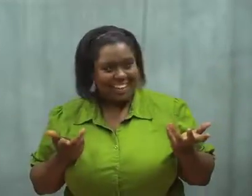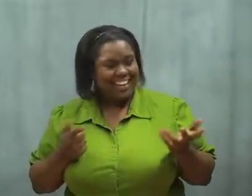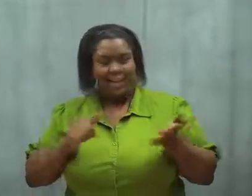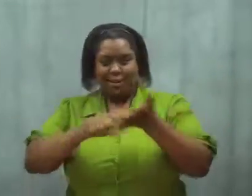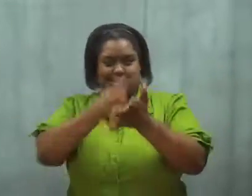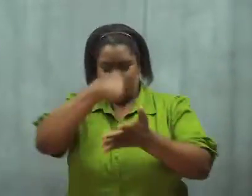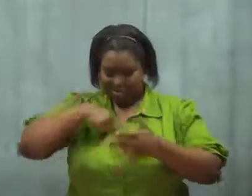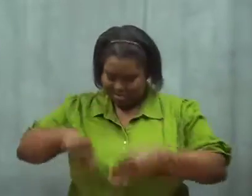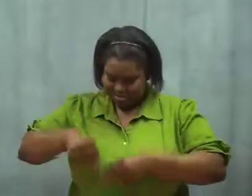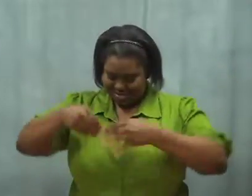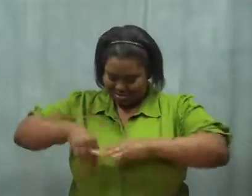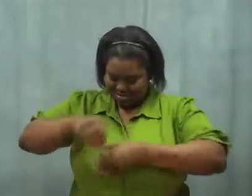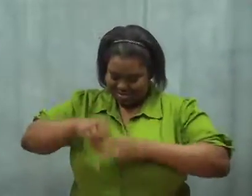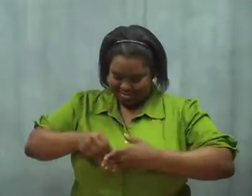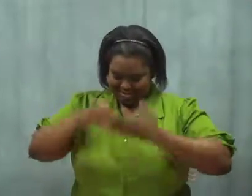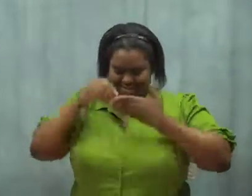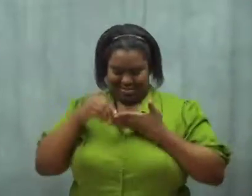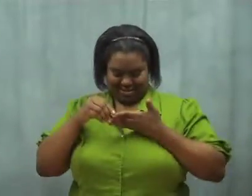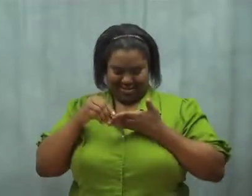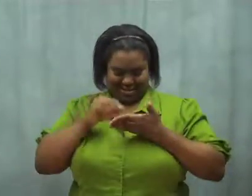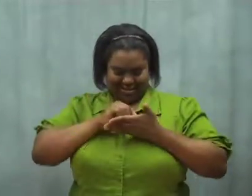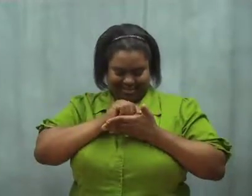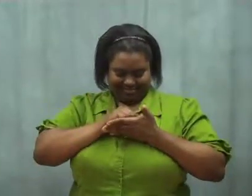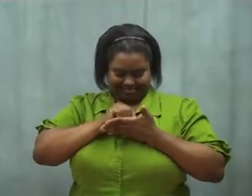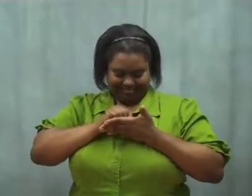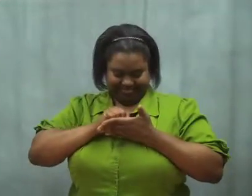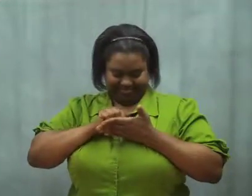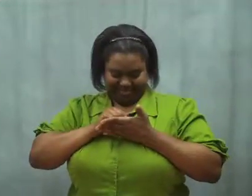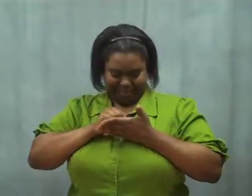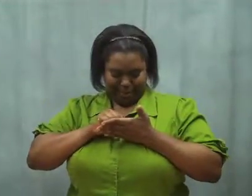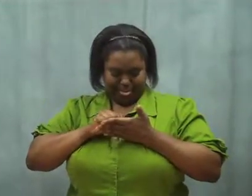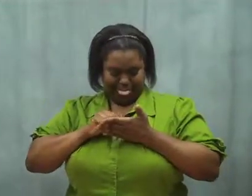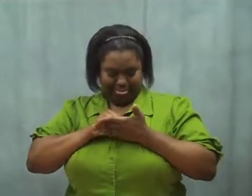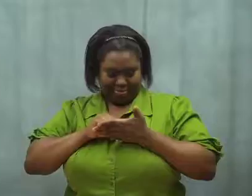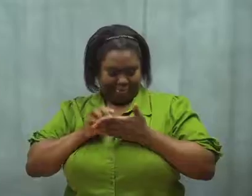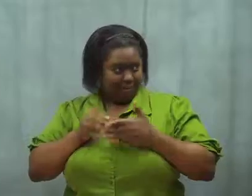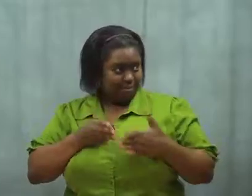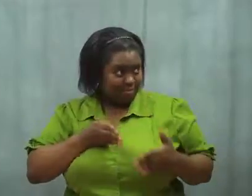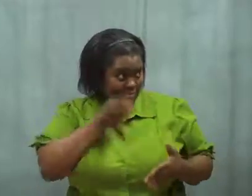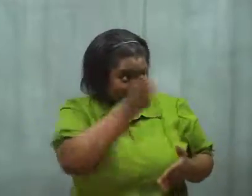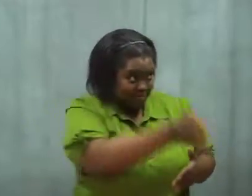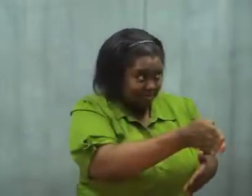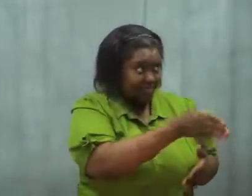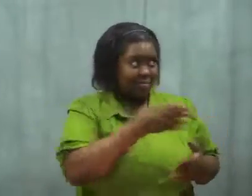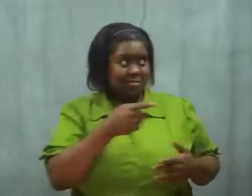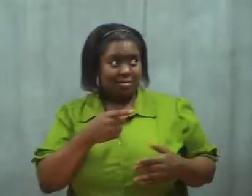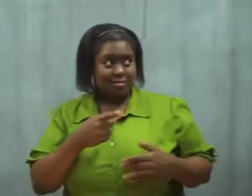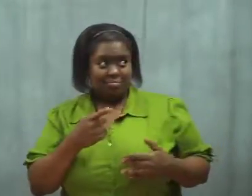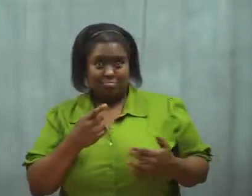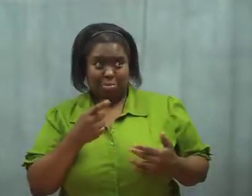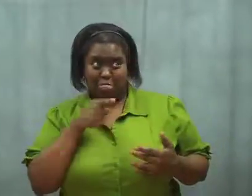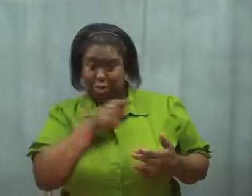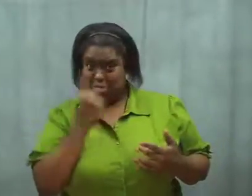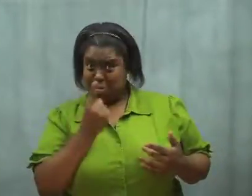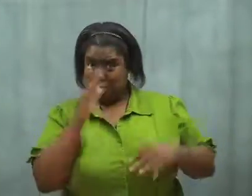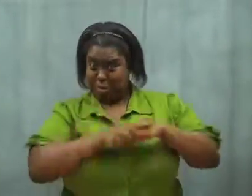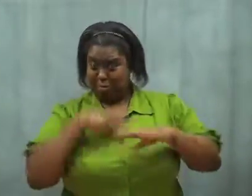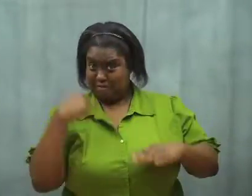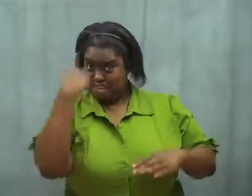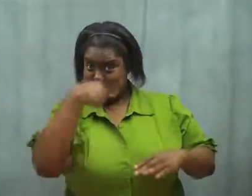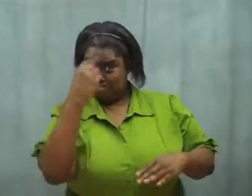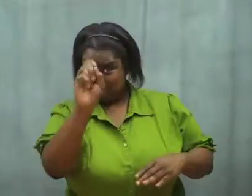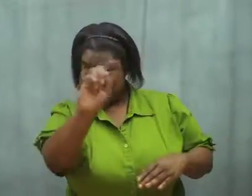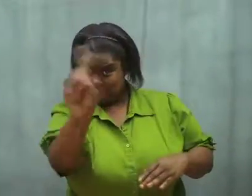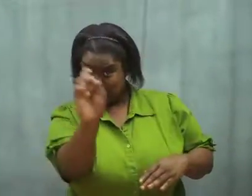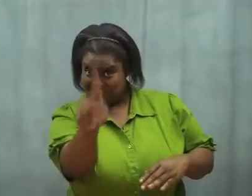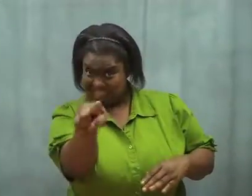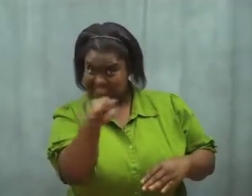I pulled out my notepad and wrote a note and handed it over.